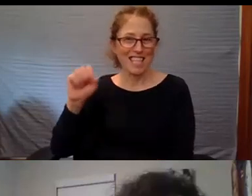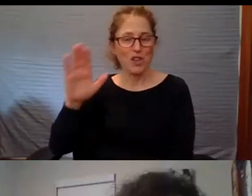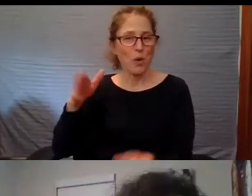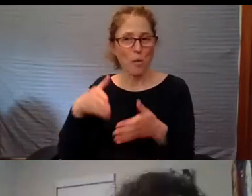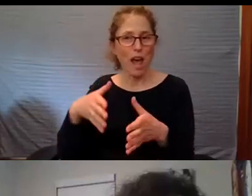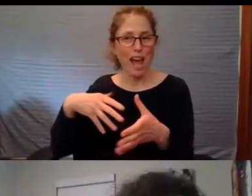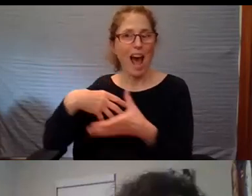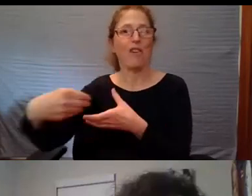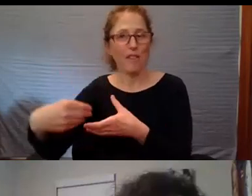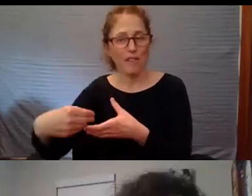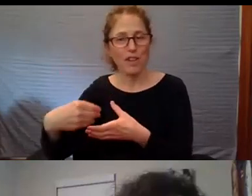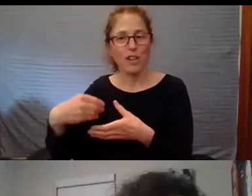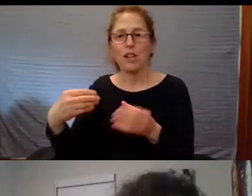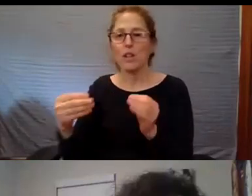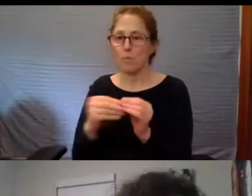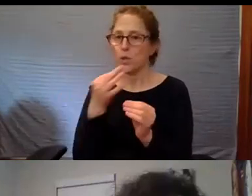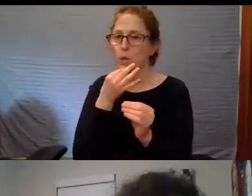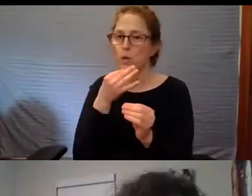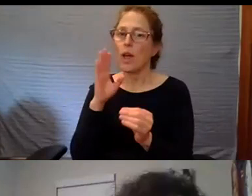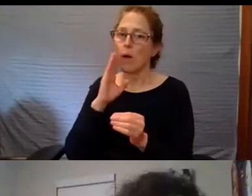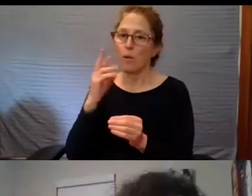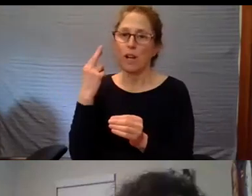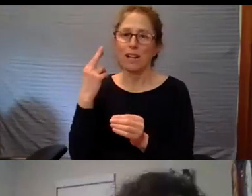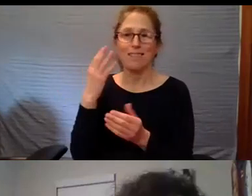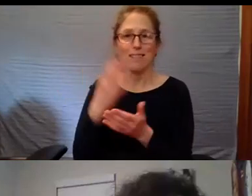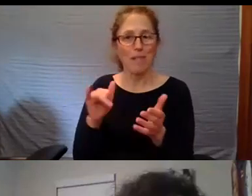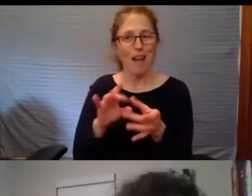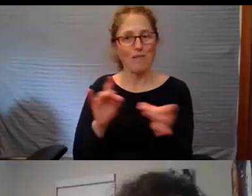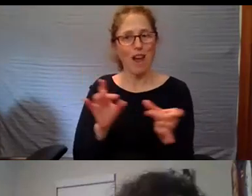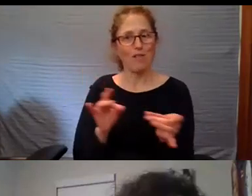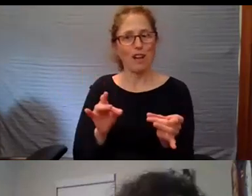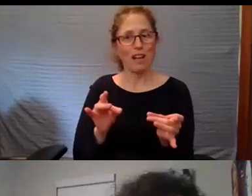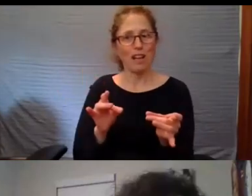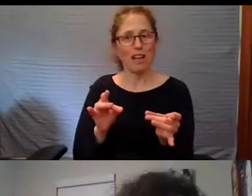they'll realize that some of that rhetoric, you know, led to the mishandling of this disease,